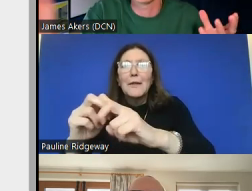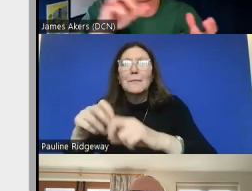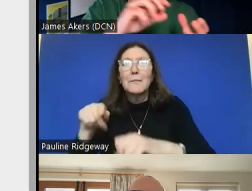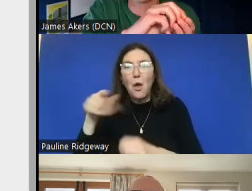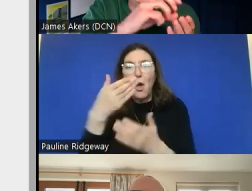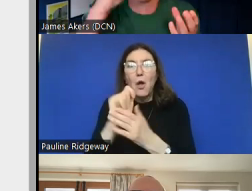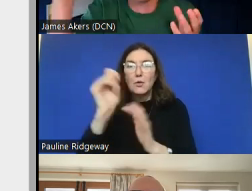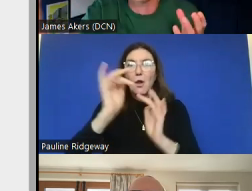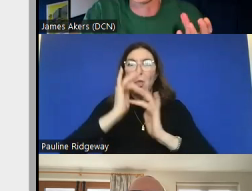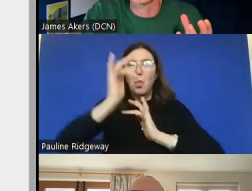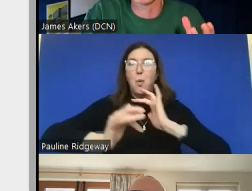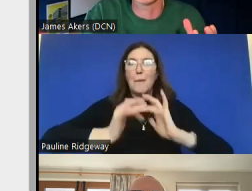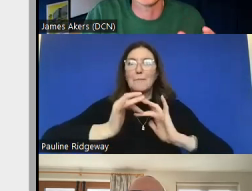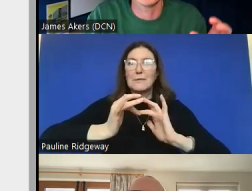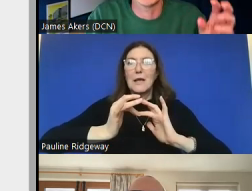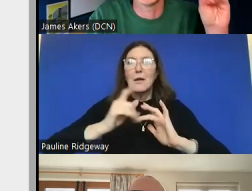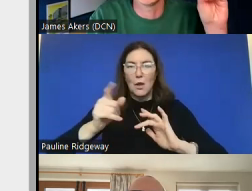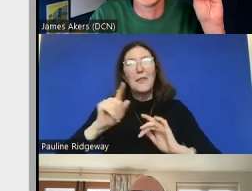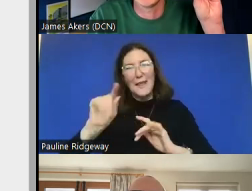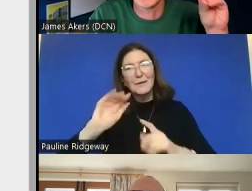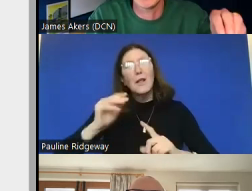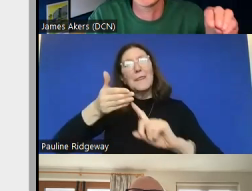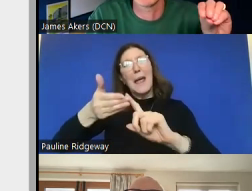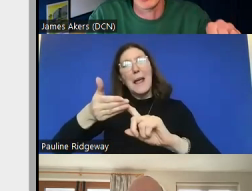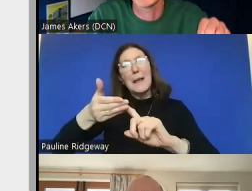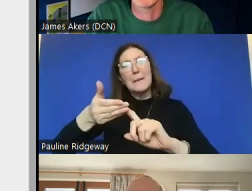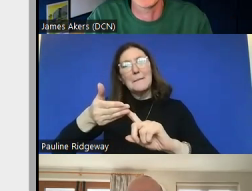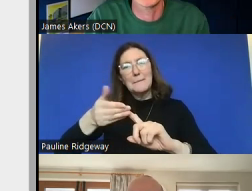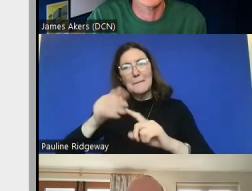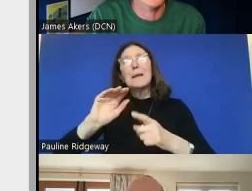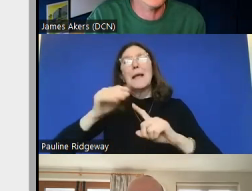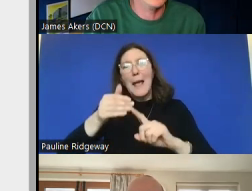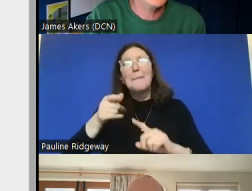That's the objective that you're trying to get people to do, is an intent to buy something.